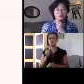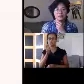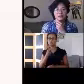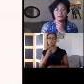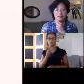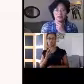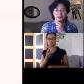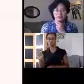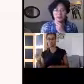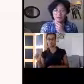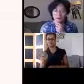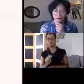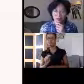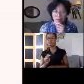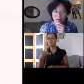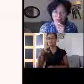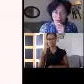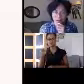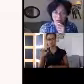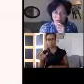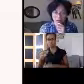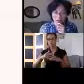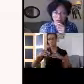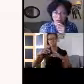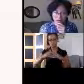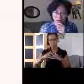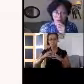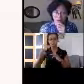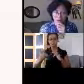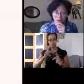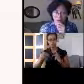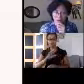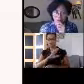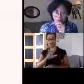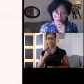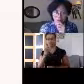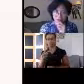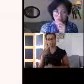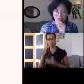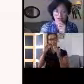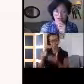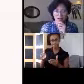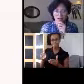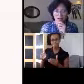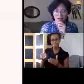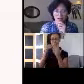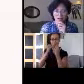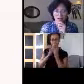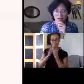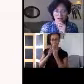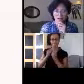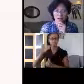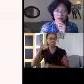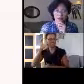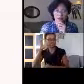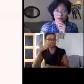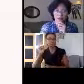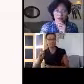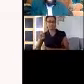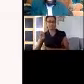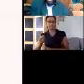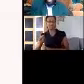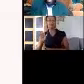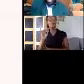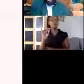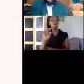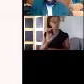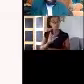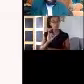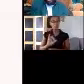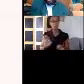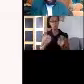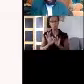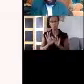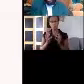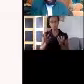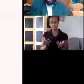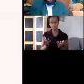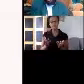of racialized, and Indigenous folks, but it's also really important to look at how white